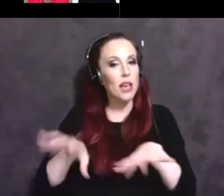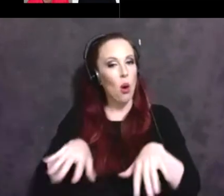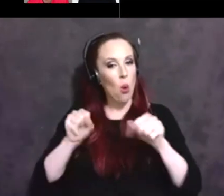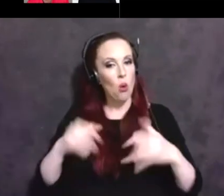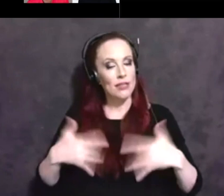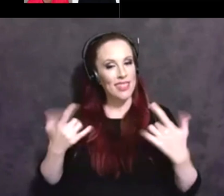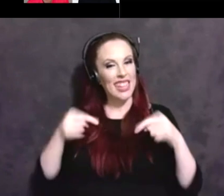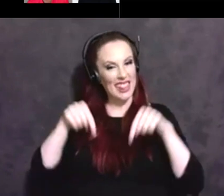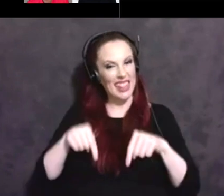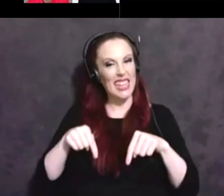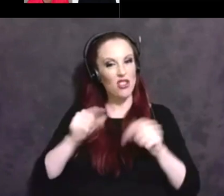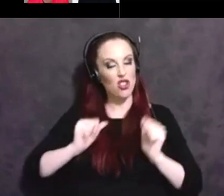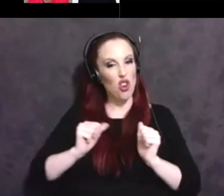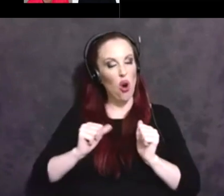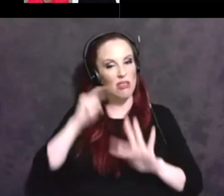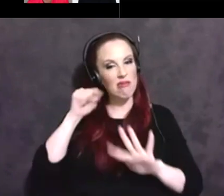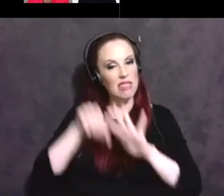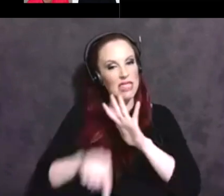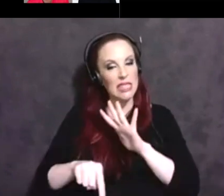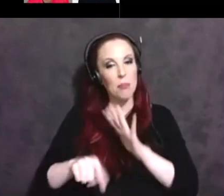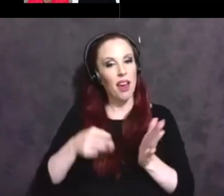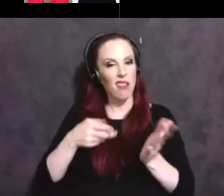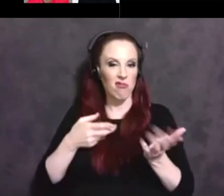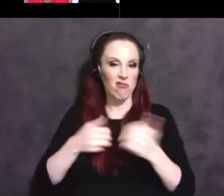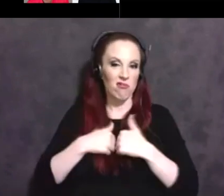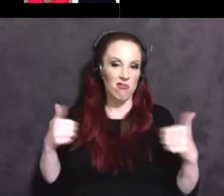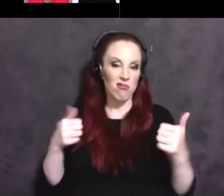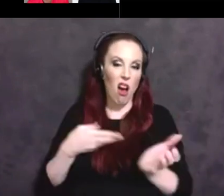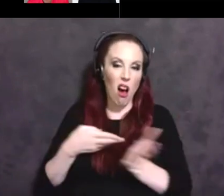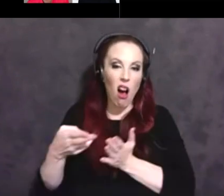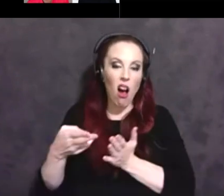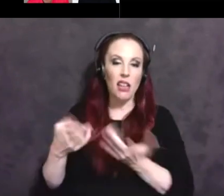Briana Epler, founder and CEO of Change Catalyst where we build inclusive innovations through